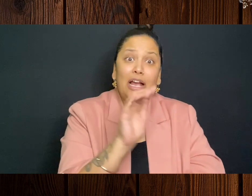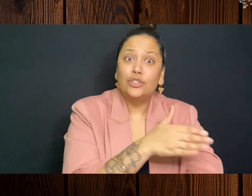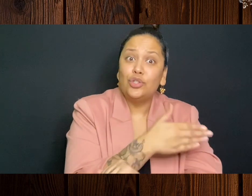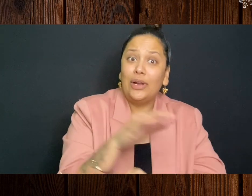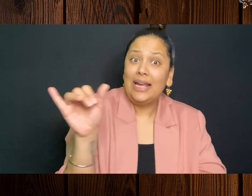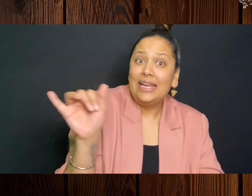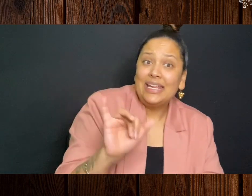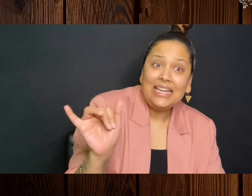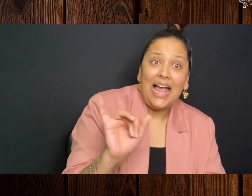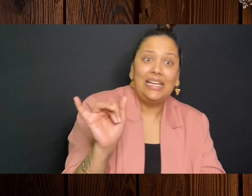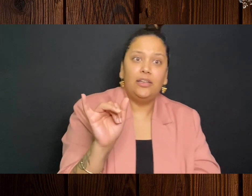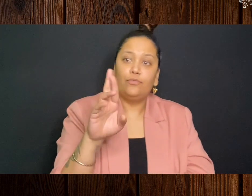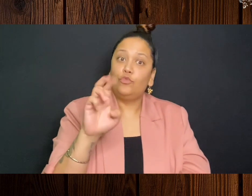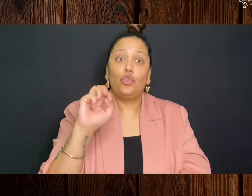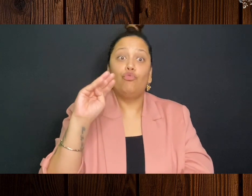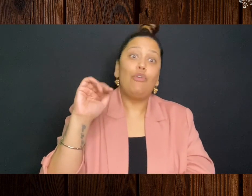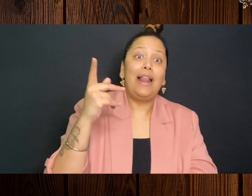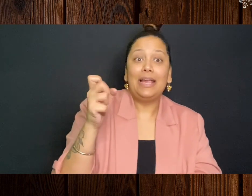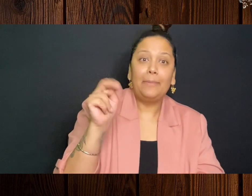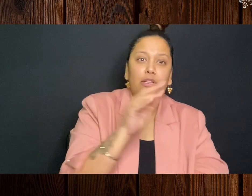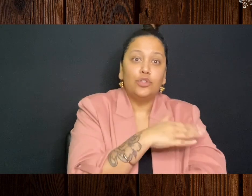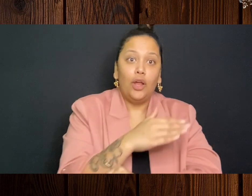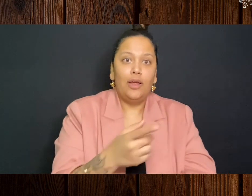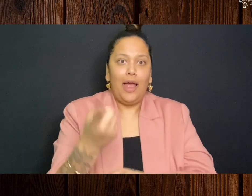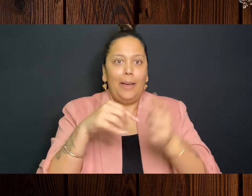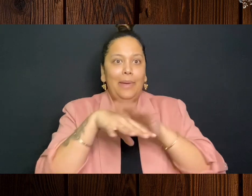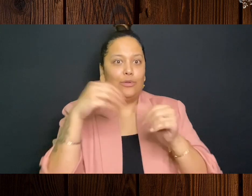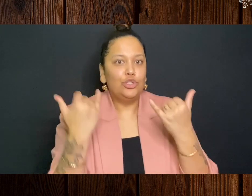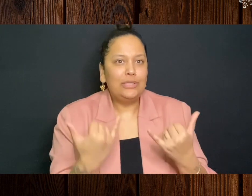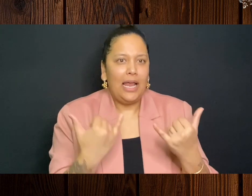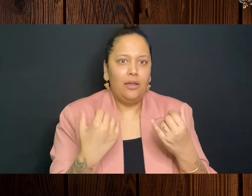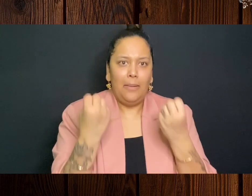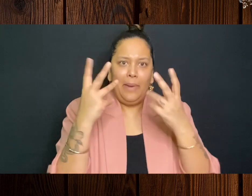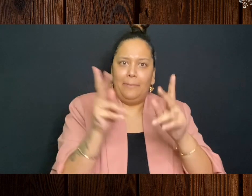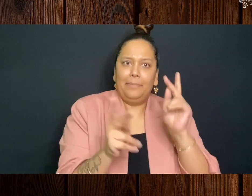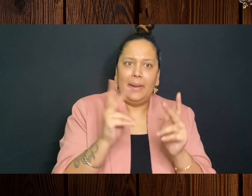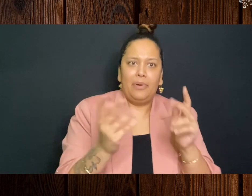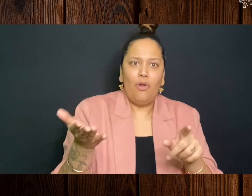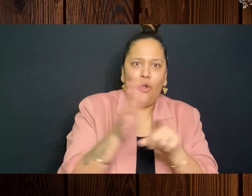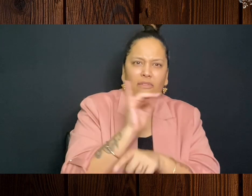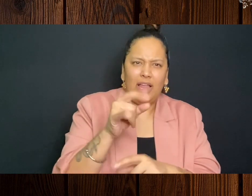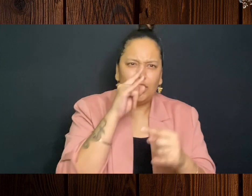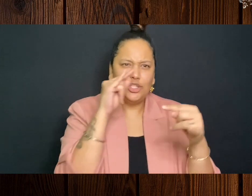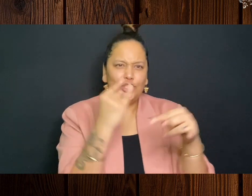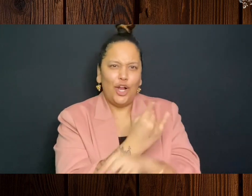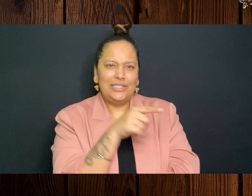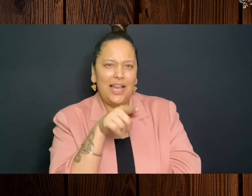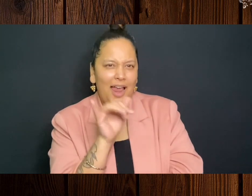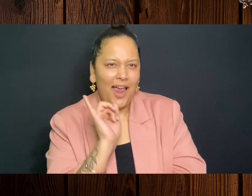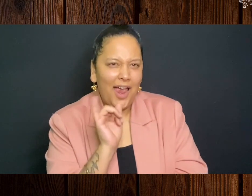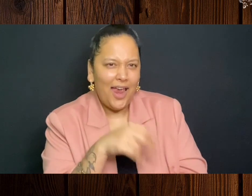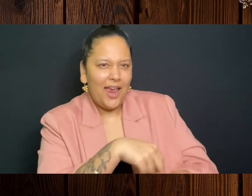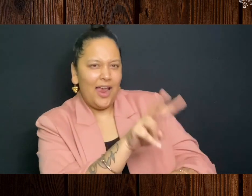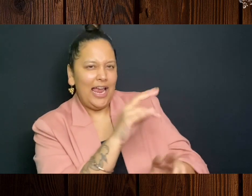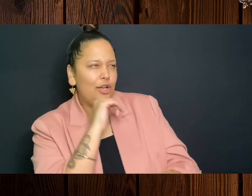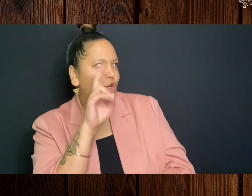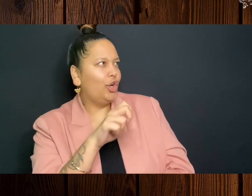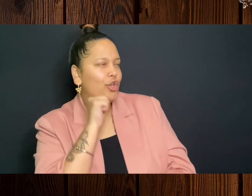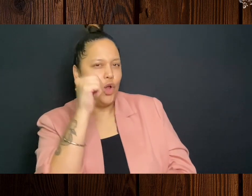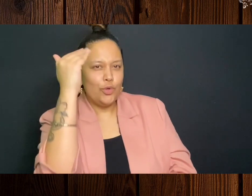“Redemption Song” came out today, as many people have covered it as iconic as that song is, we wouldn't even know it